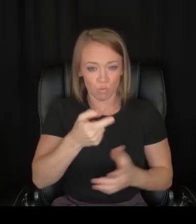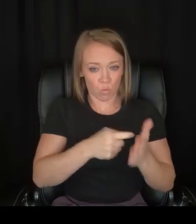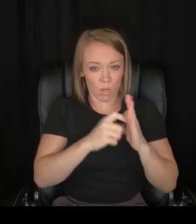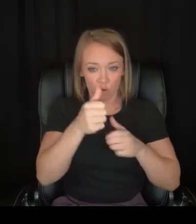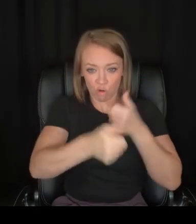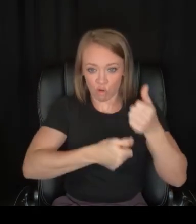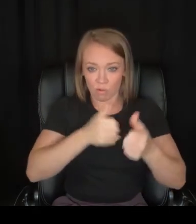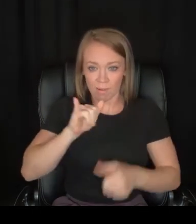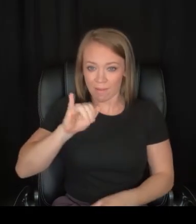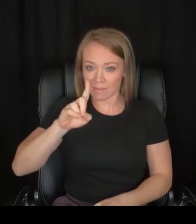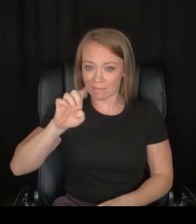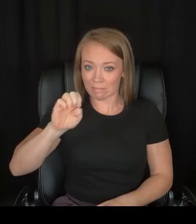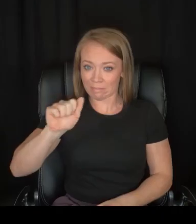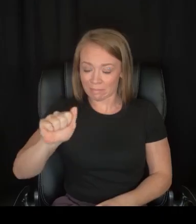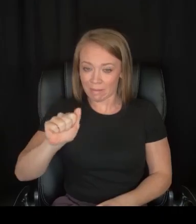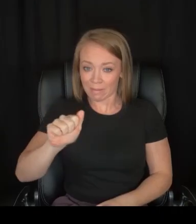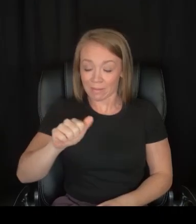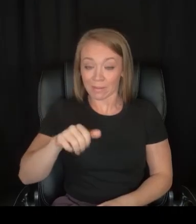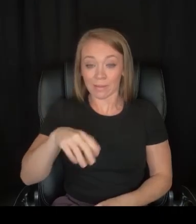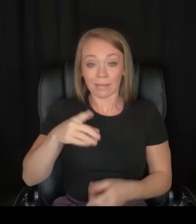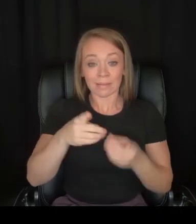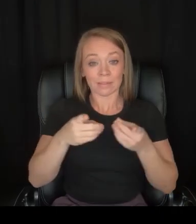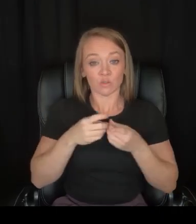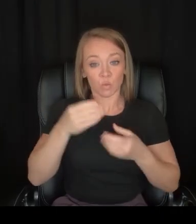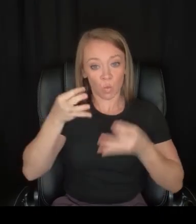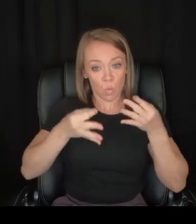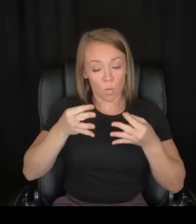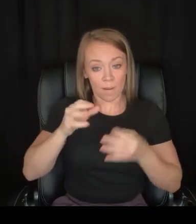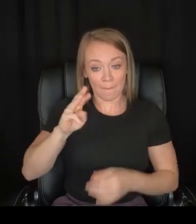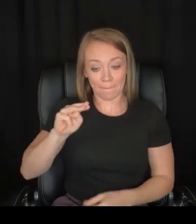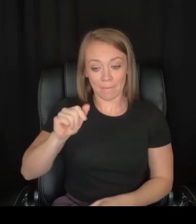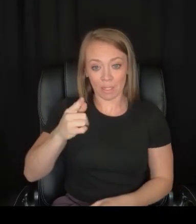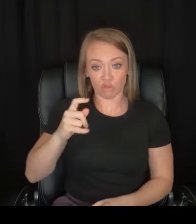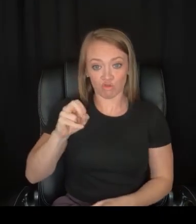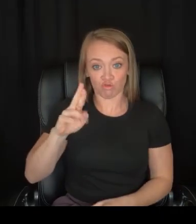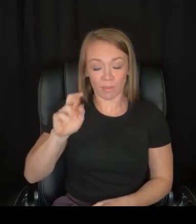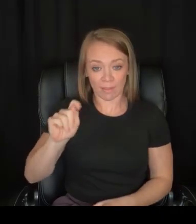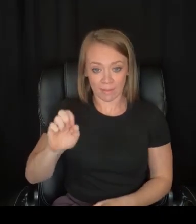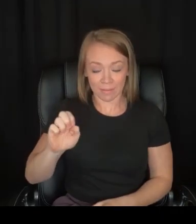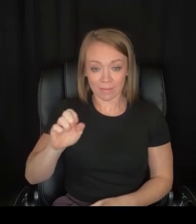The District Court magistrate concluded that the district was only required to